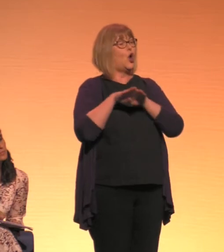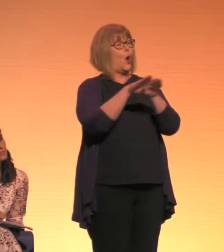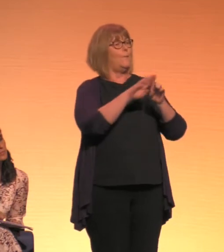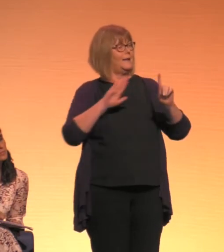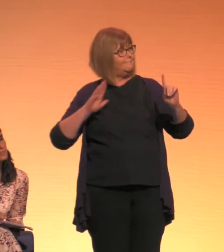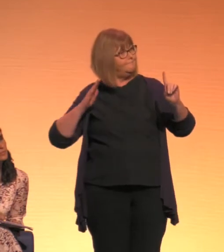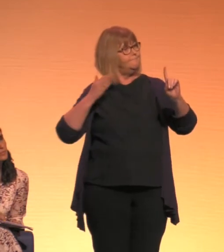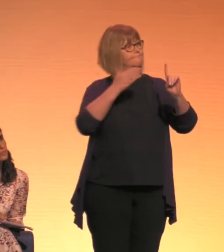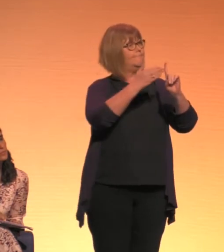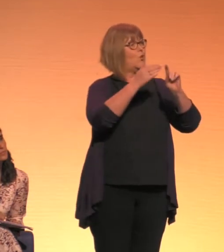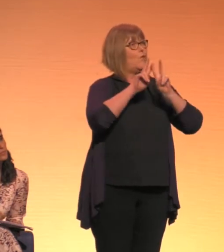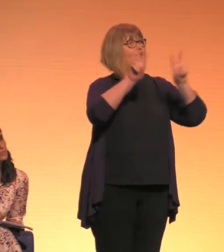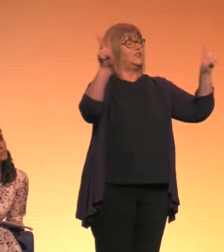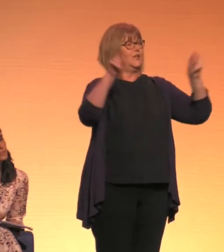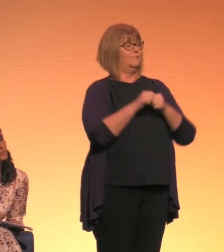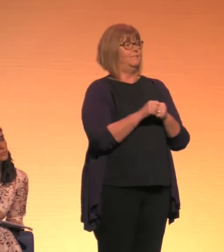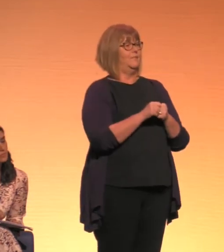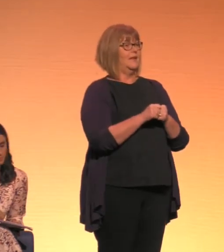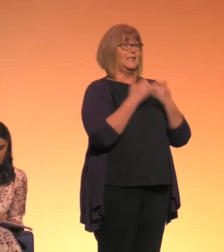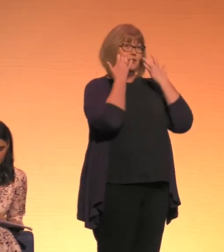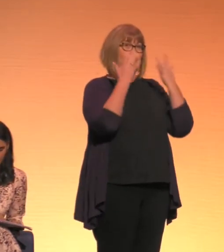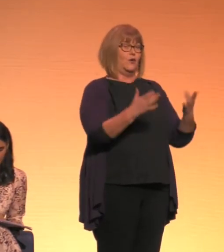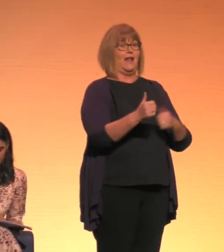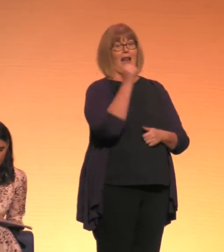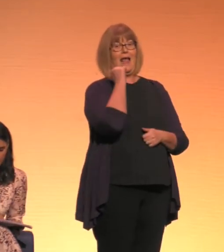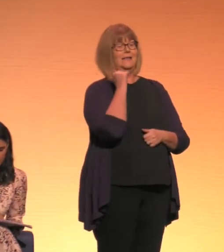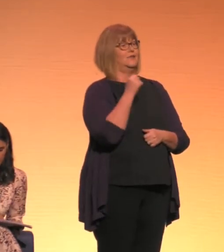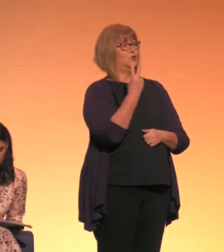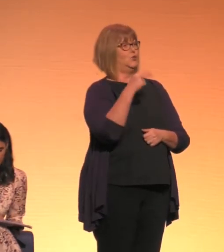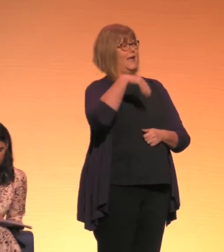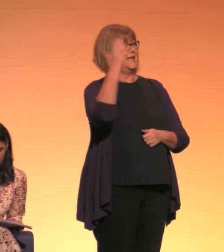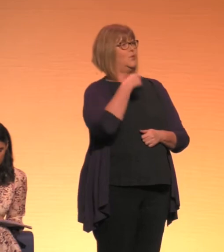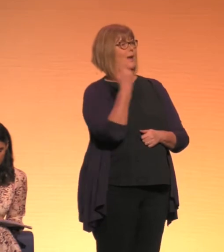And as has been highlighted over the last two days, we have to collaborate.